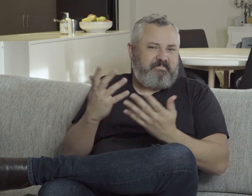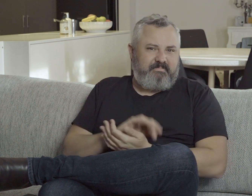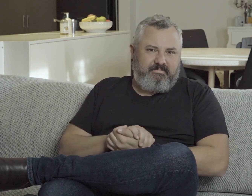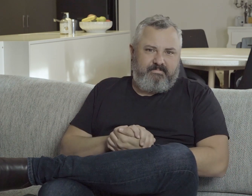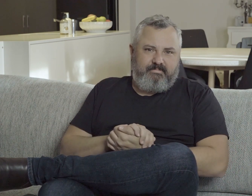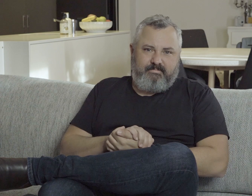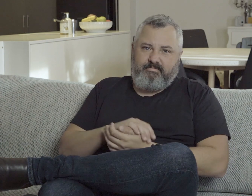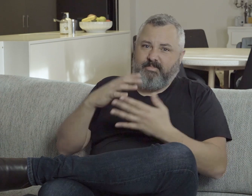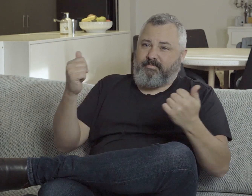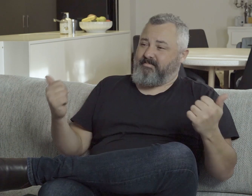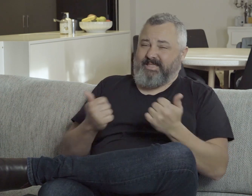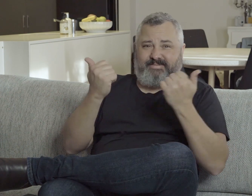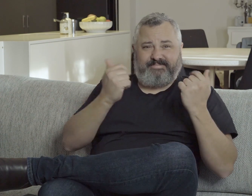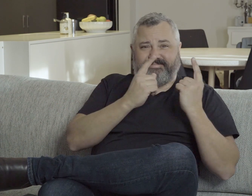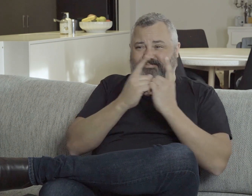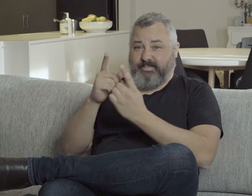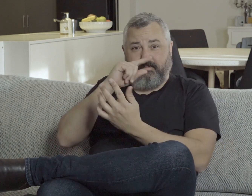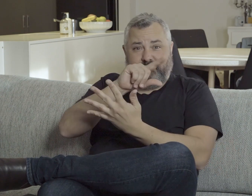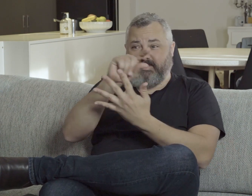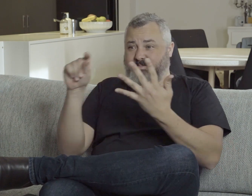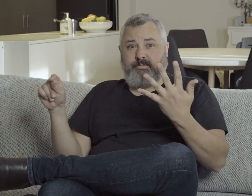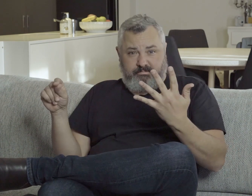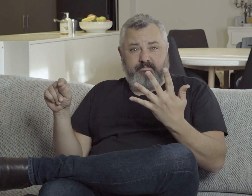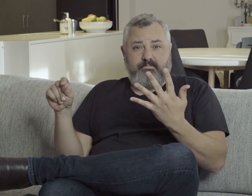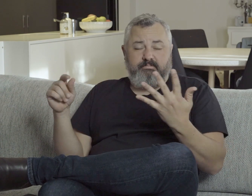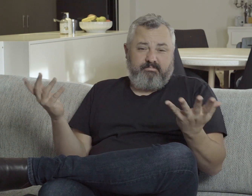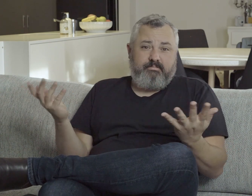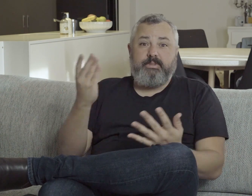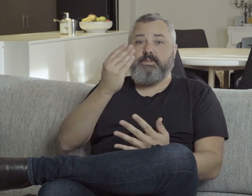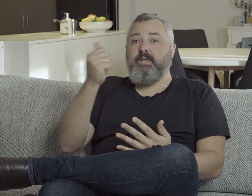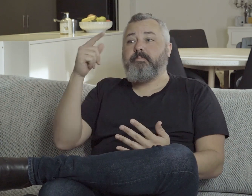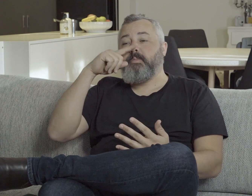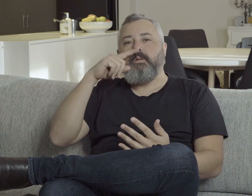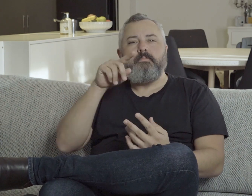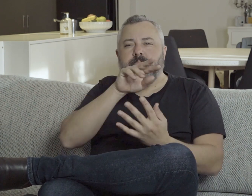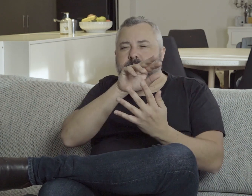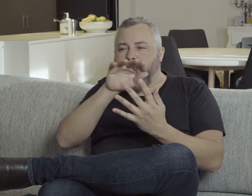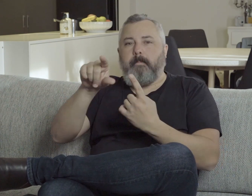Other services have access to a smaller selection. As you're probably aware by now, there's a large selection